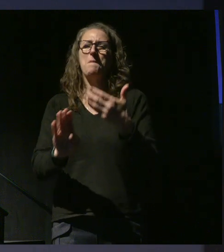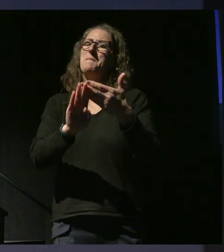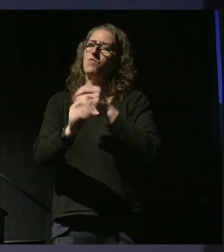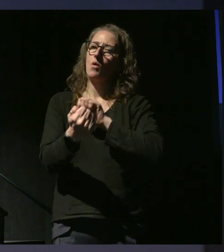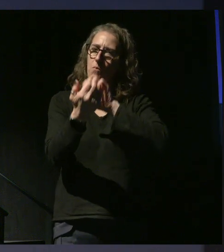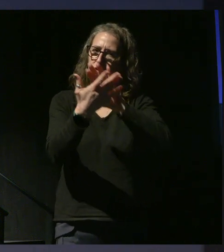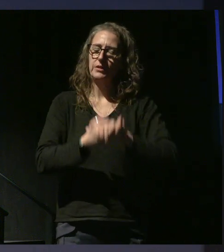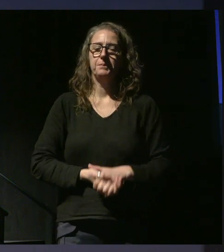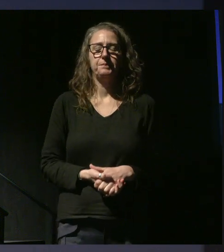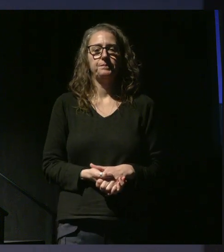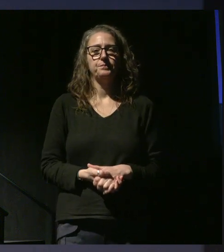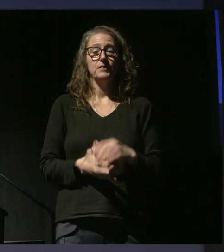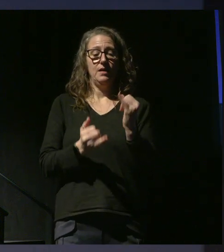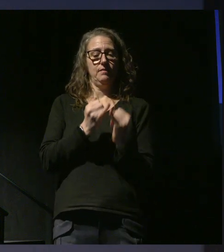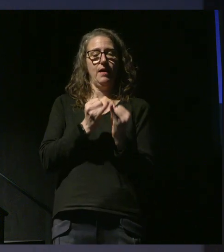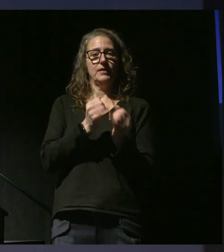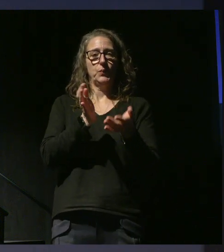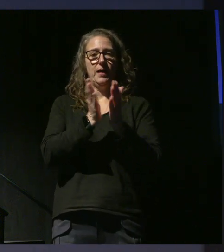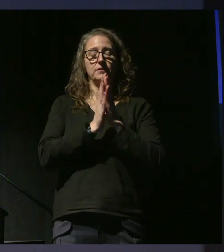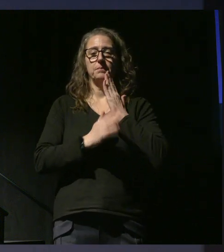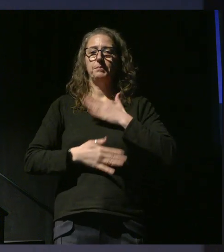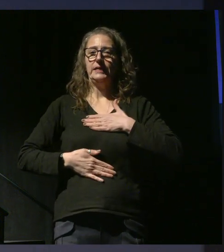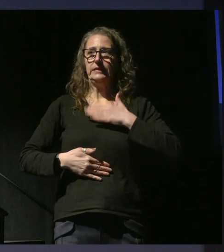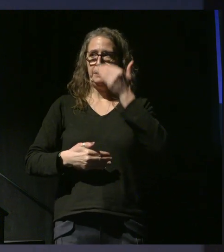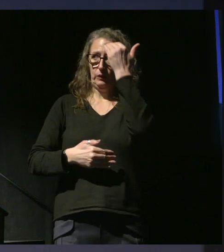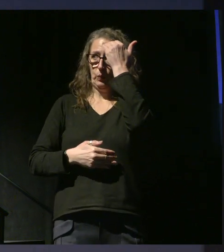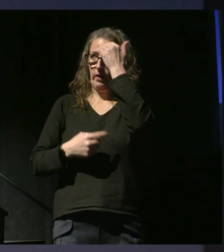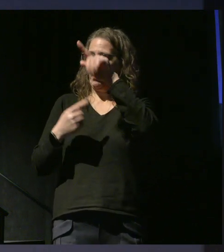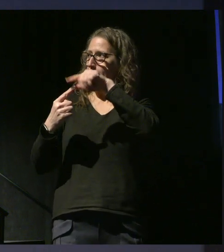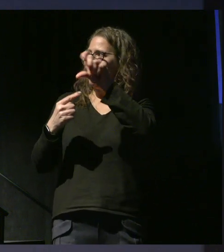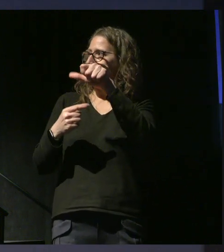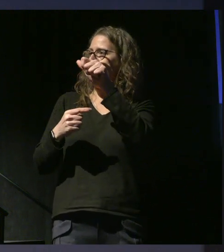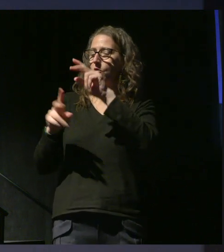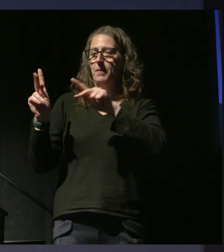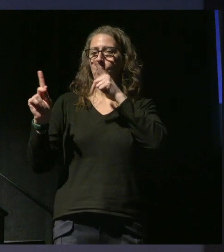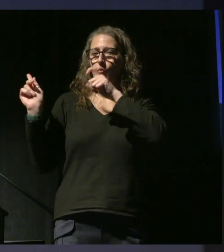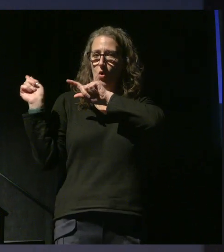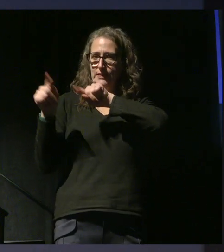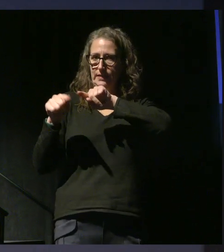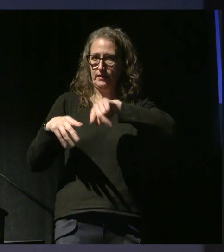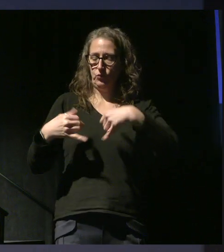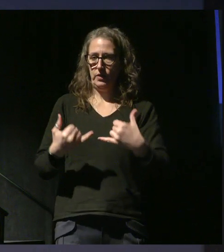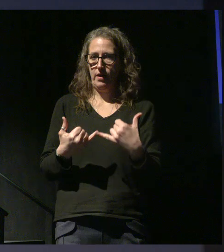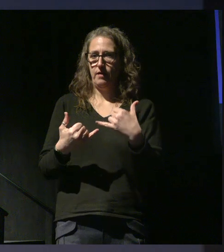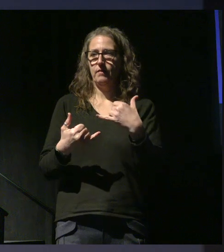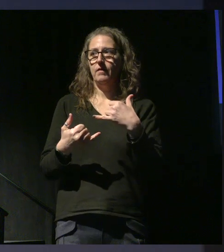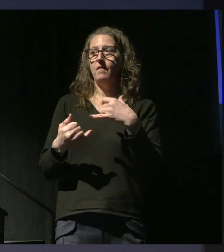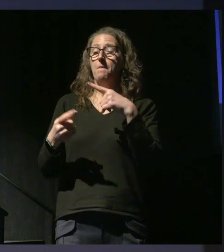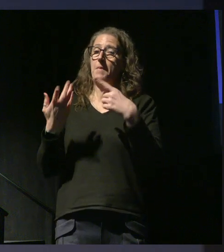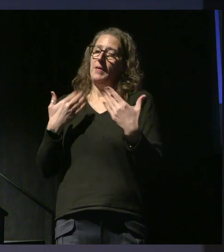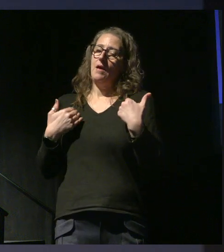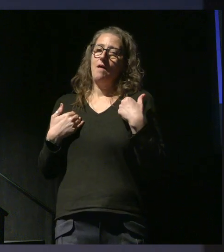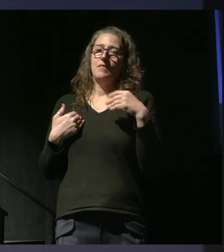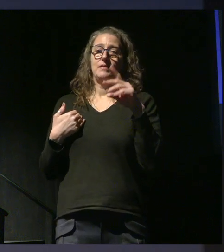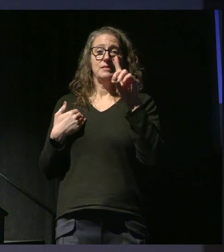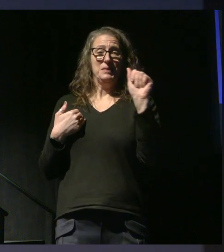Lastly, we ask that you please be aware of your fellow attendees who may have disabilities and help AWP be more accessible.